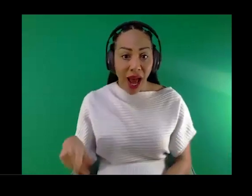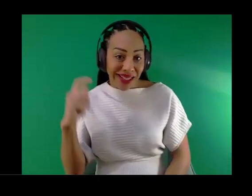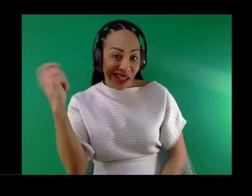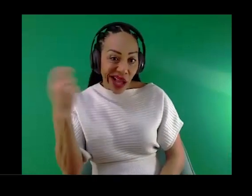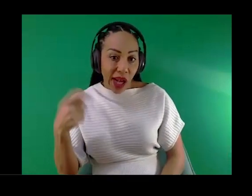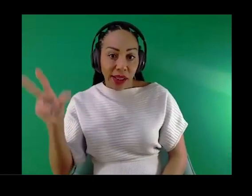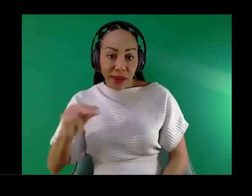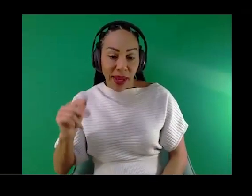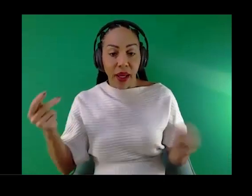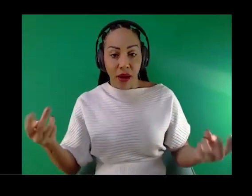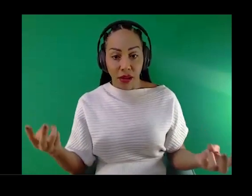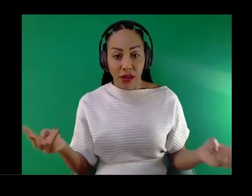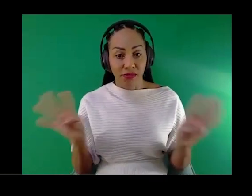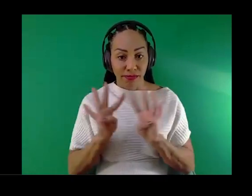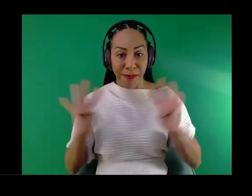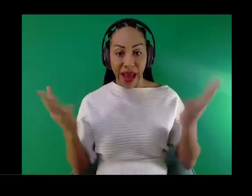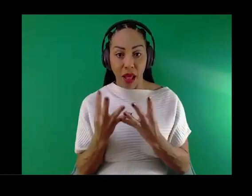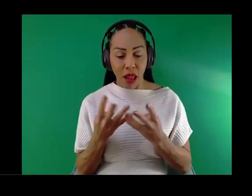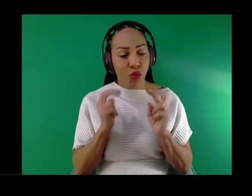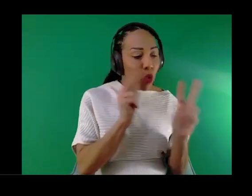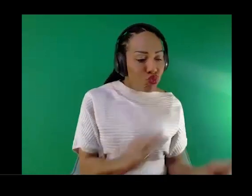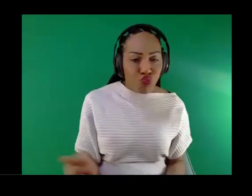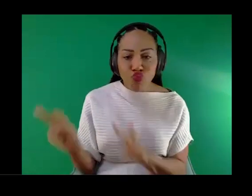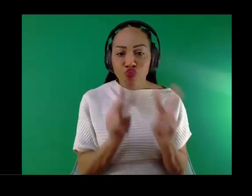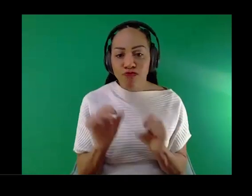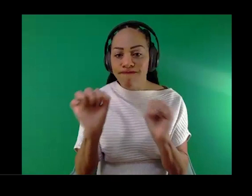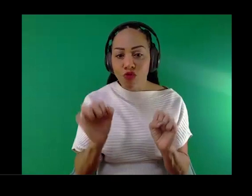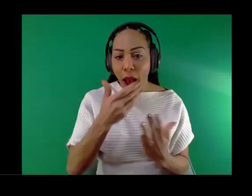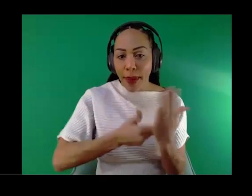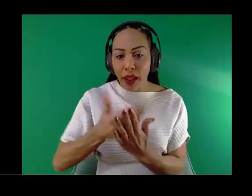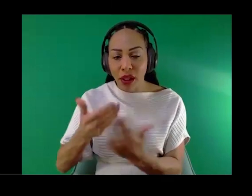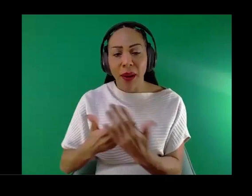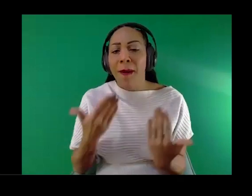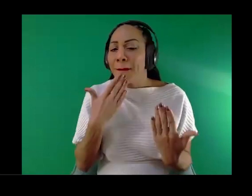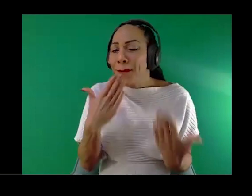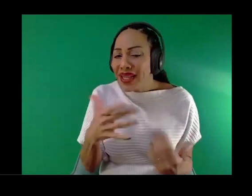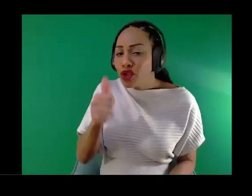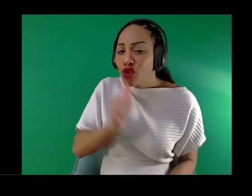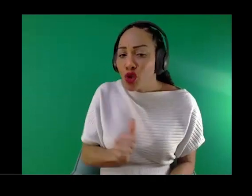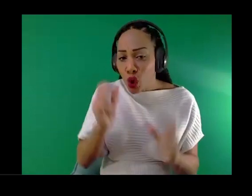will be reviewing your application uh please use either Google translate or the form the Forum deep